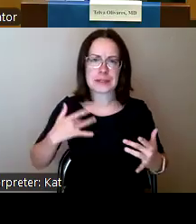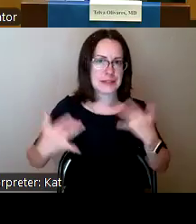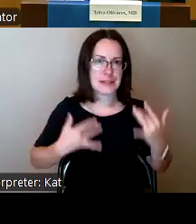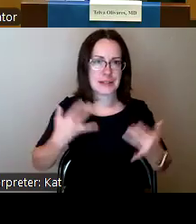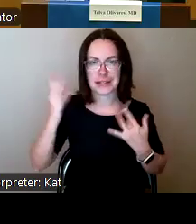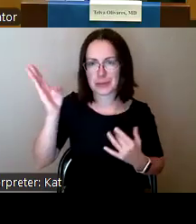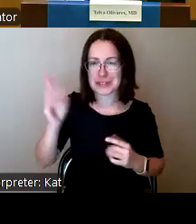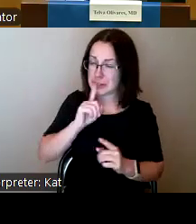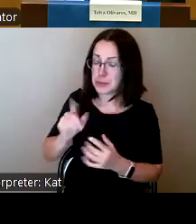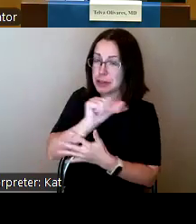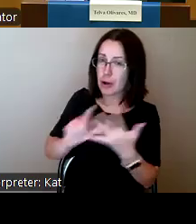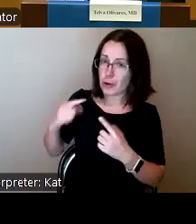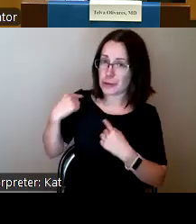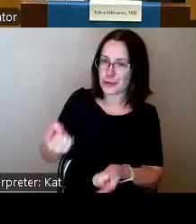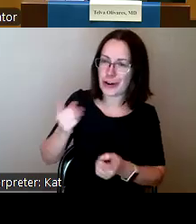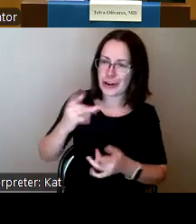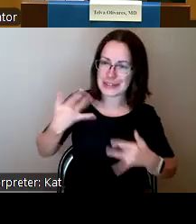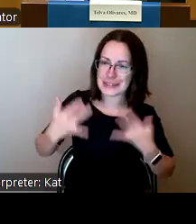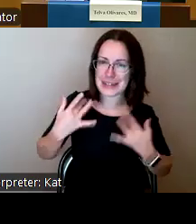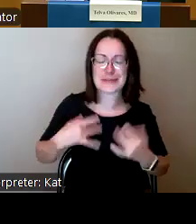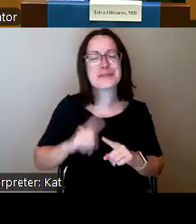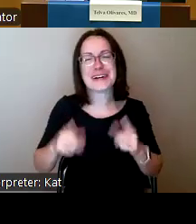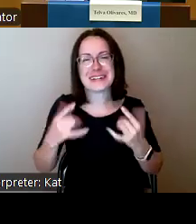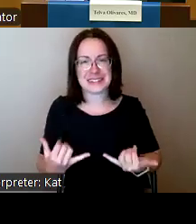they've all been exciting, but today we have an exciting presentation. I've gotten lots of